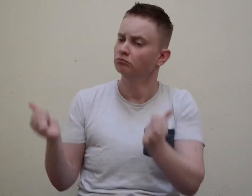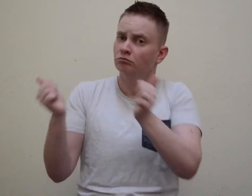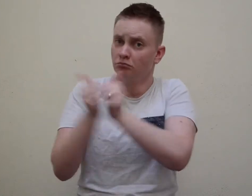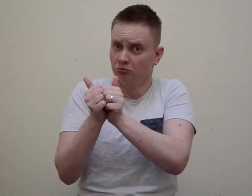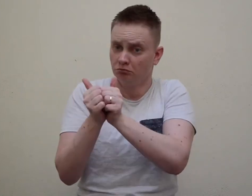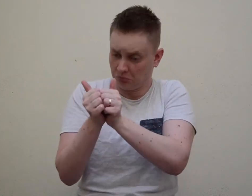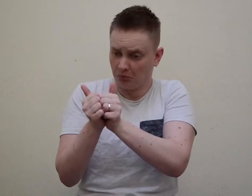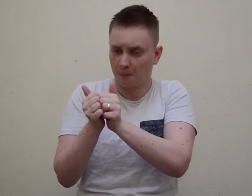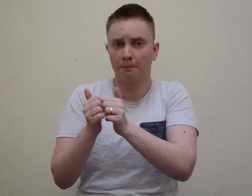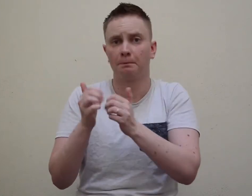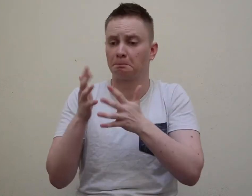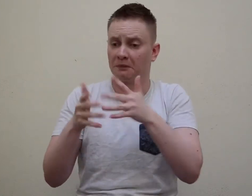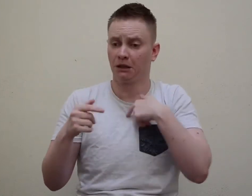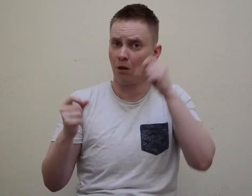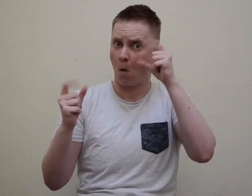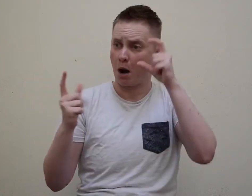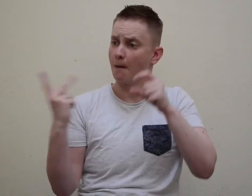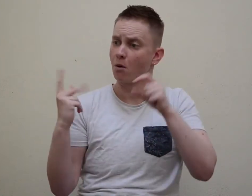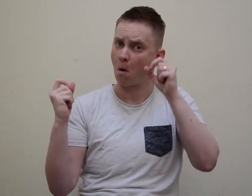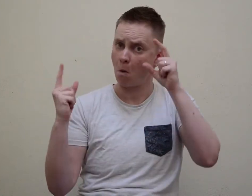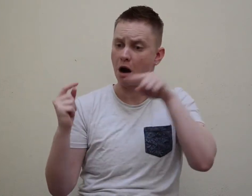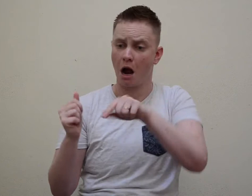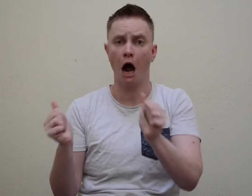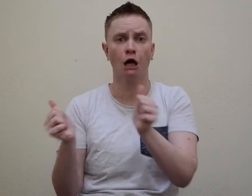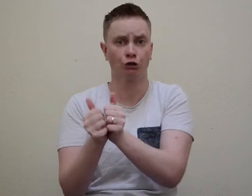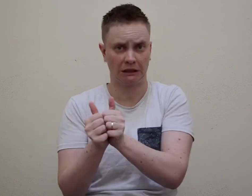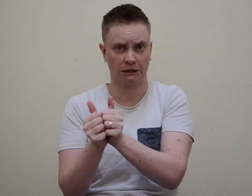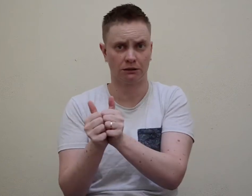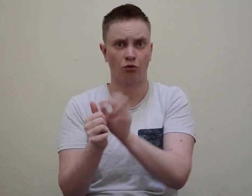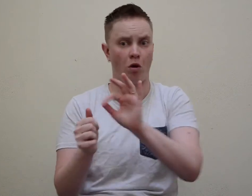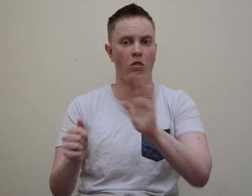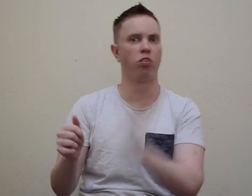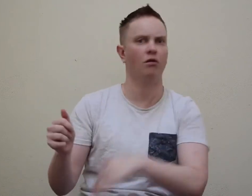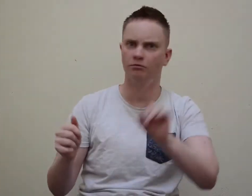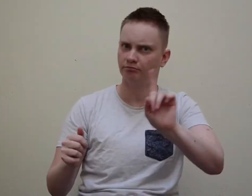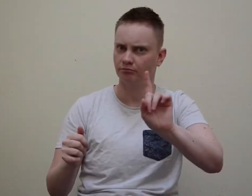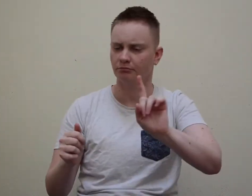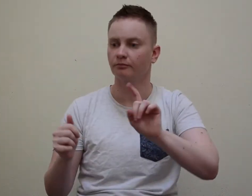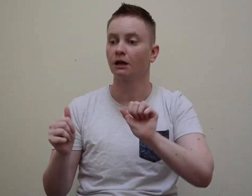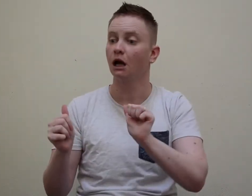that we come to an agreement and understanding, and we're aware that,